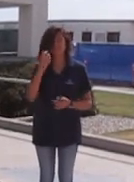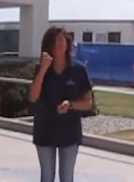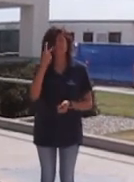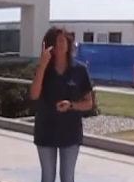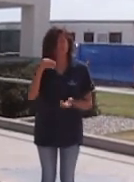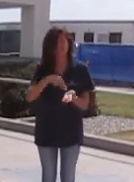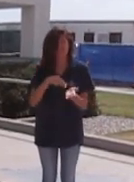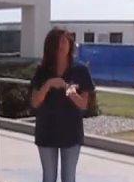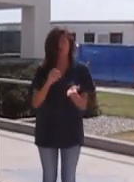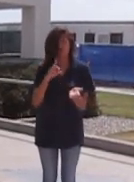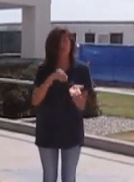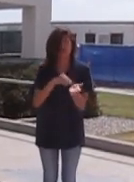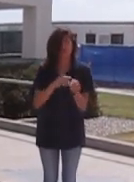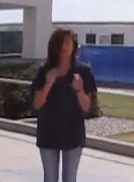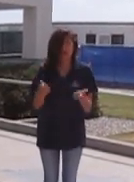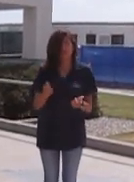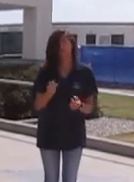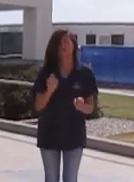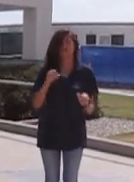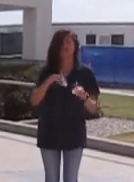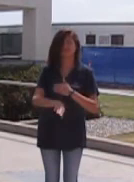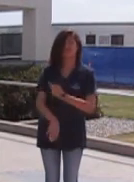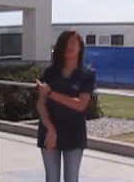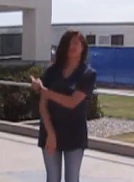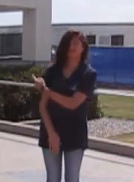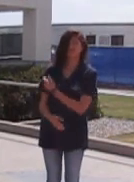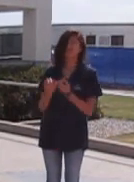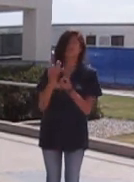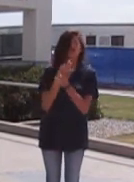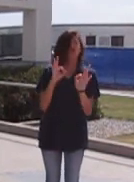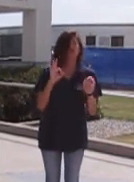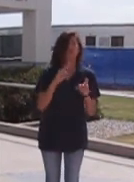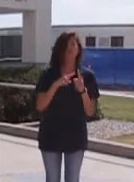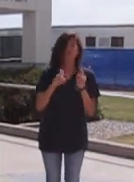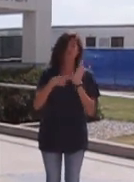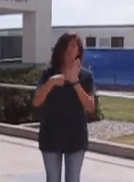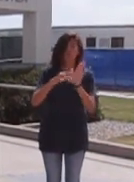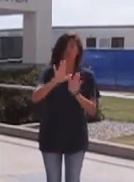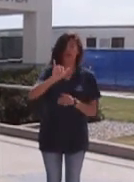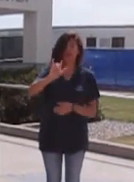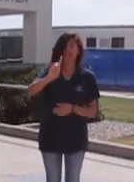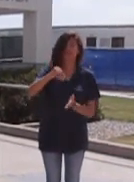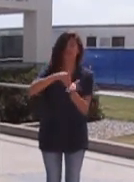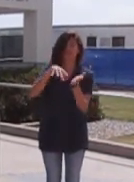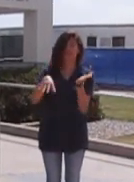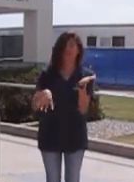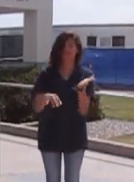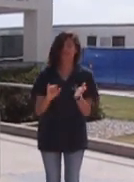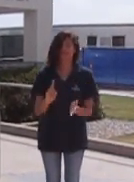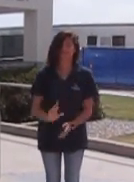and you need to see a doctor or nurse, you can come here. It's a free service with your (current) student ID.